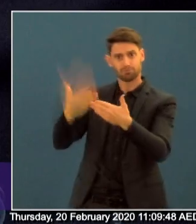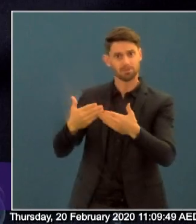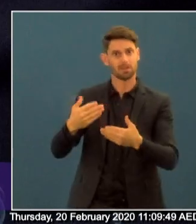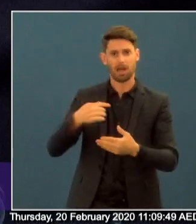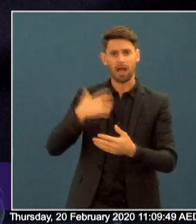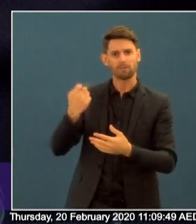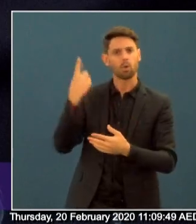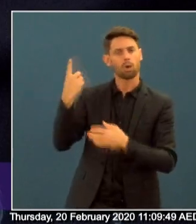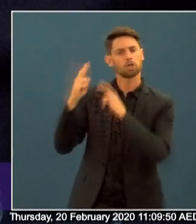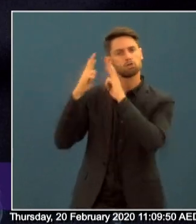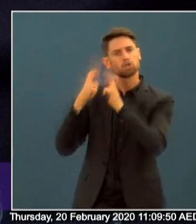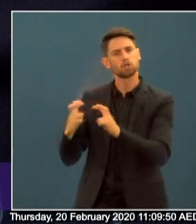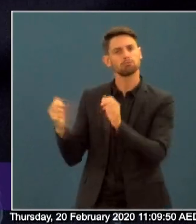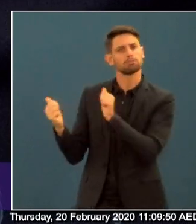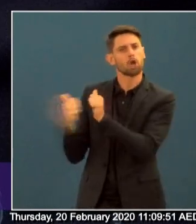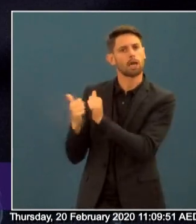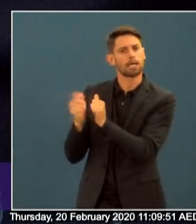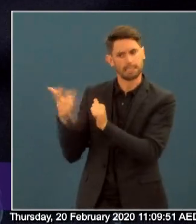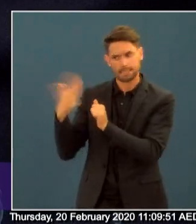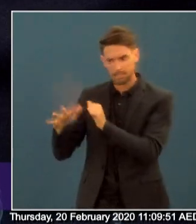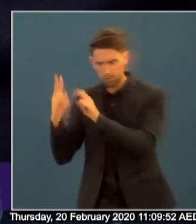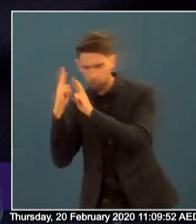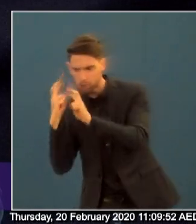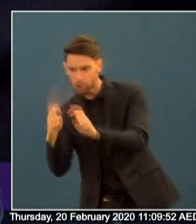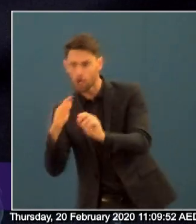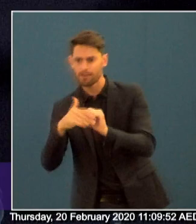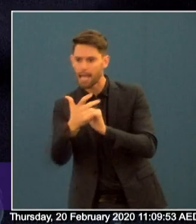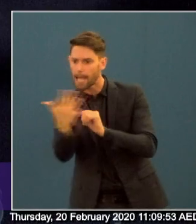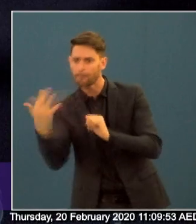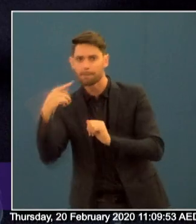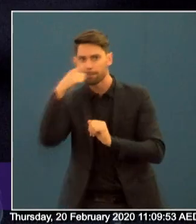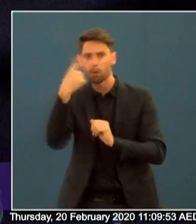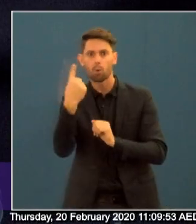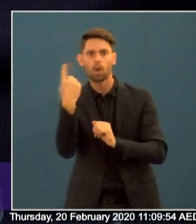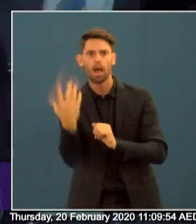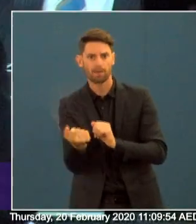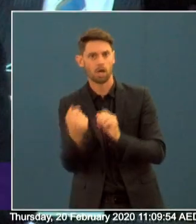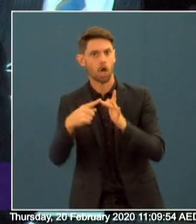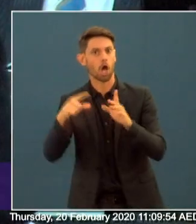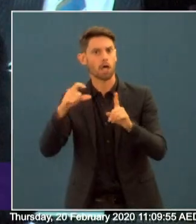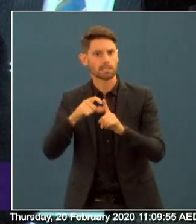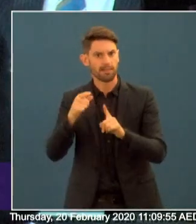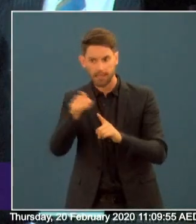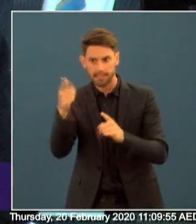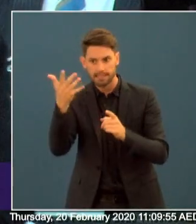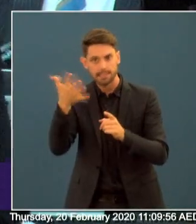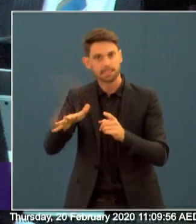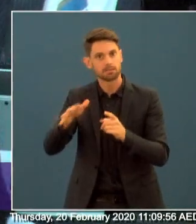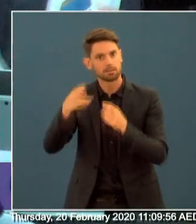published mortality statistics 25 years ago. I think she was present here at the first day of the hearing...